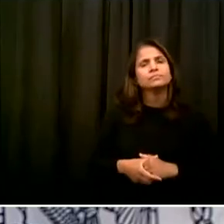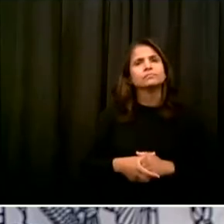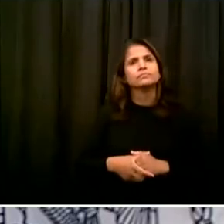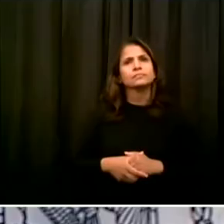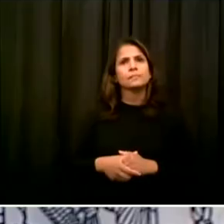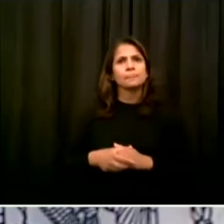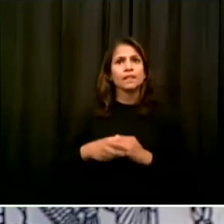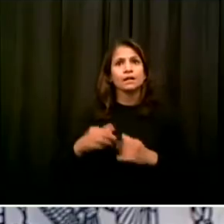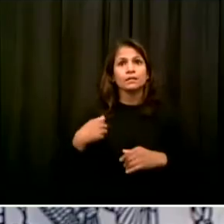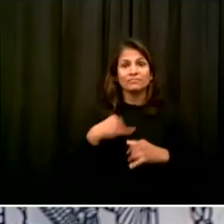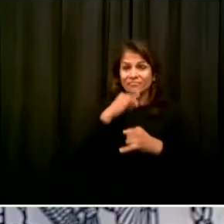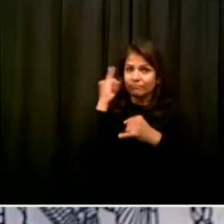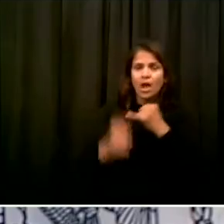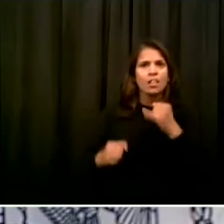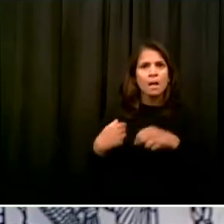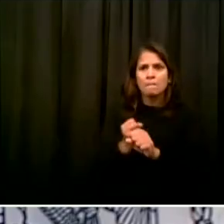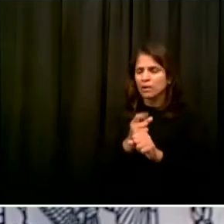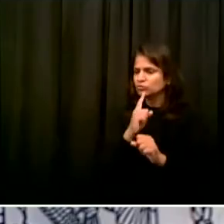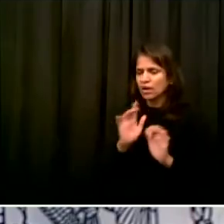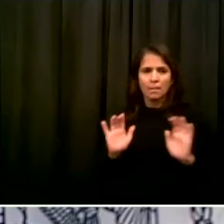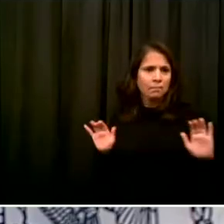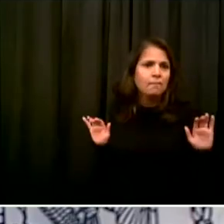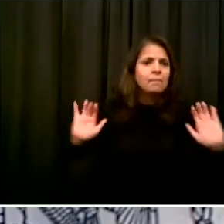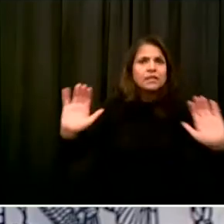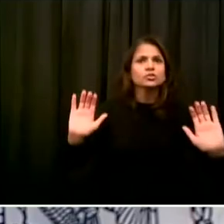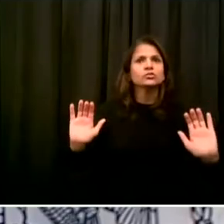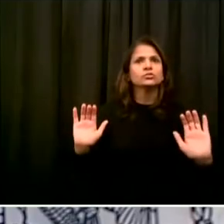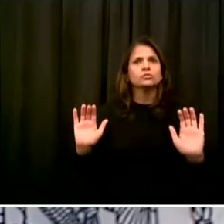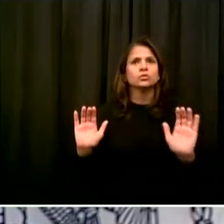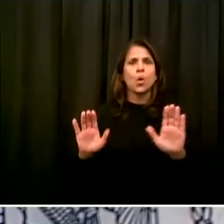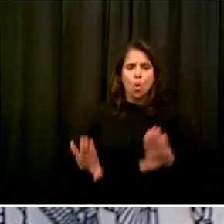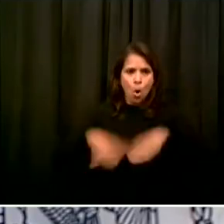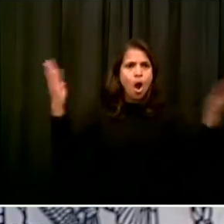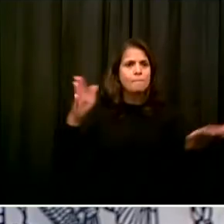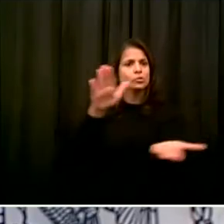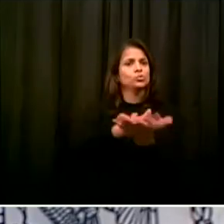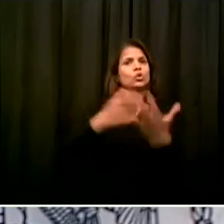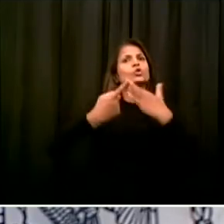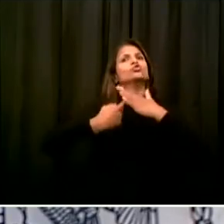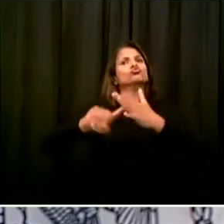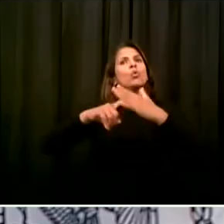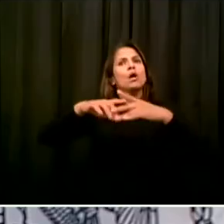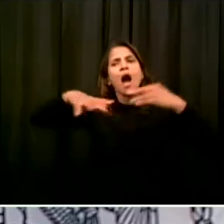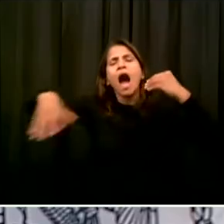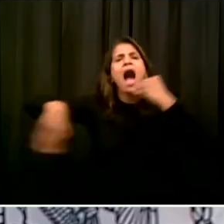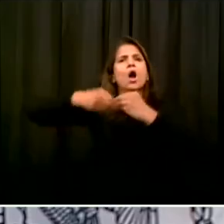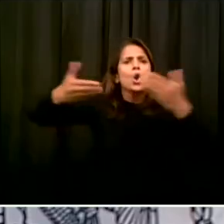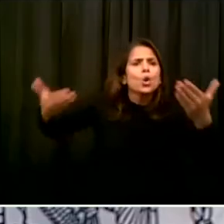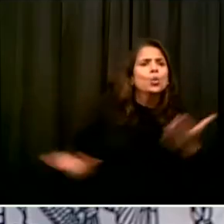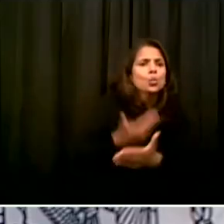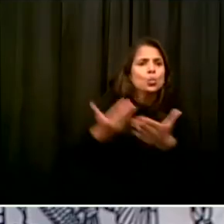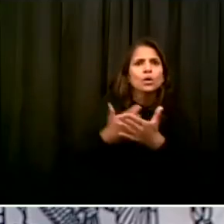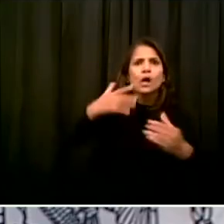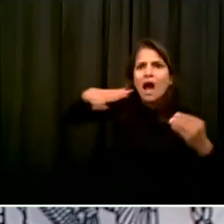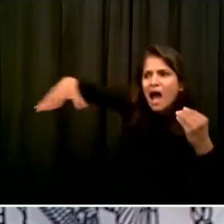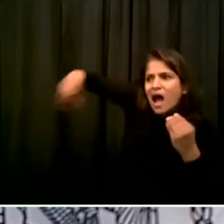THIS IS A FINAL PUSH BEFORE SCHOOL OPENS. THERE IS A LOT OF ACT 70 BUT WE